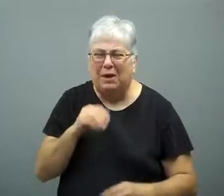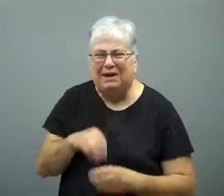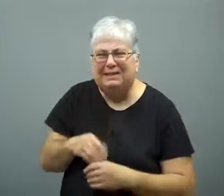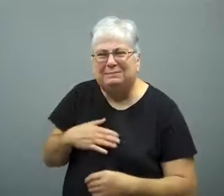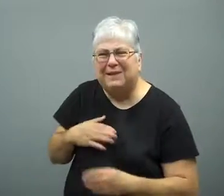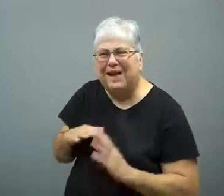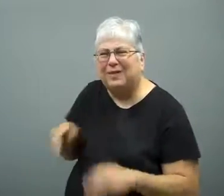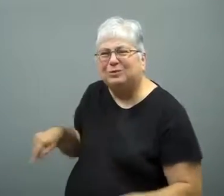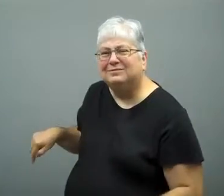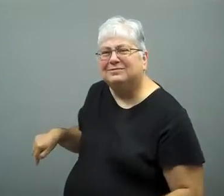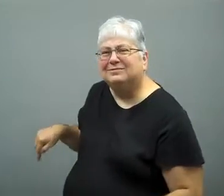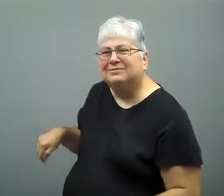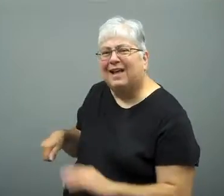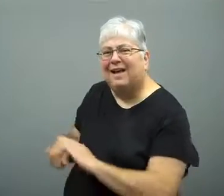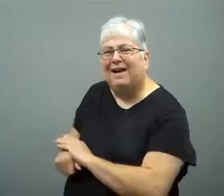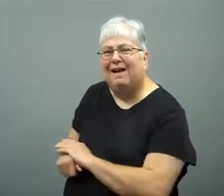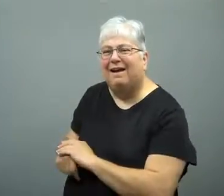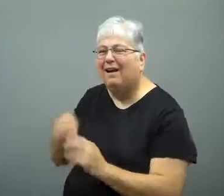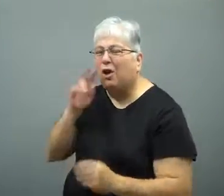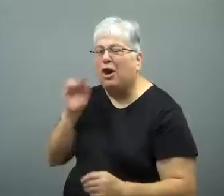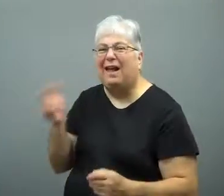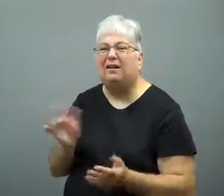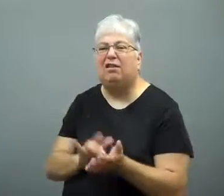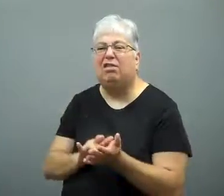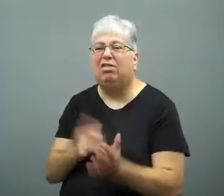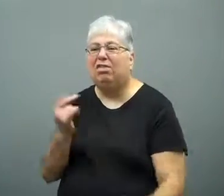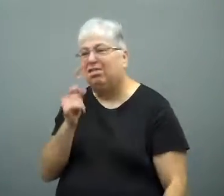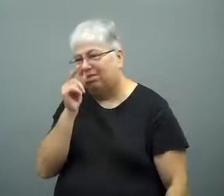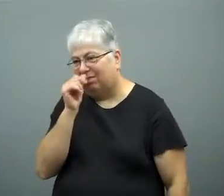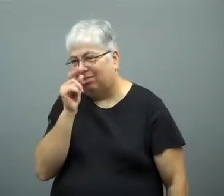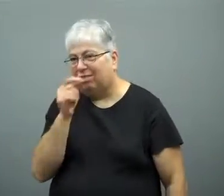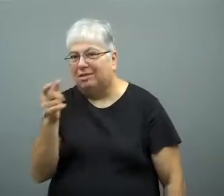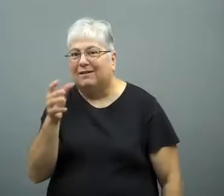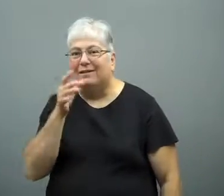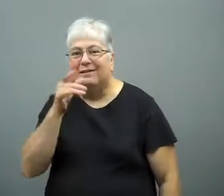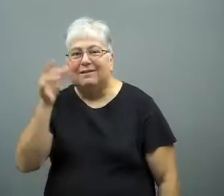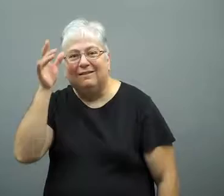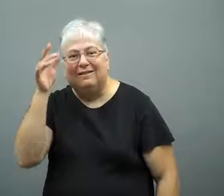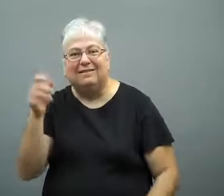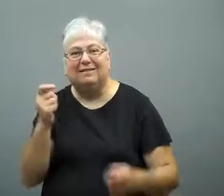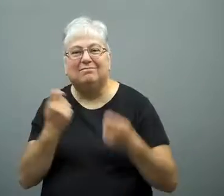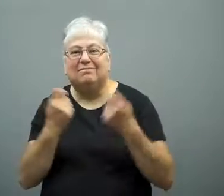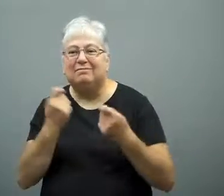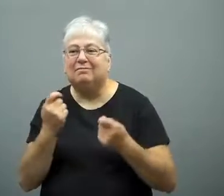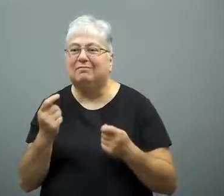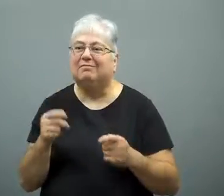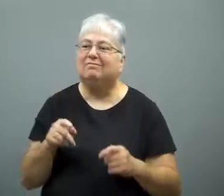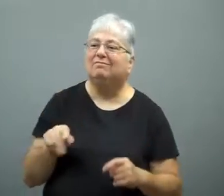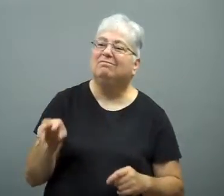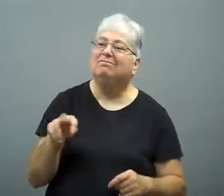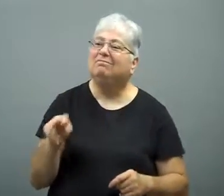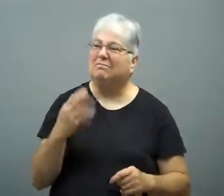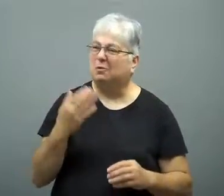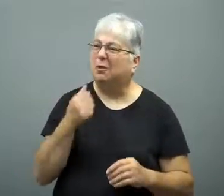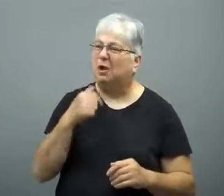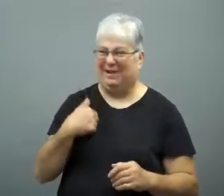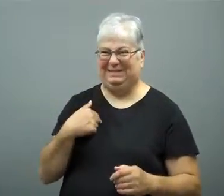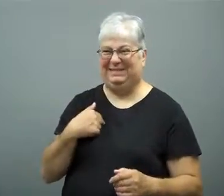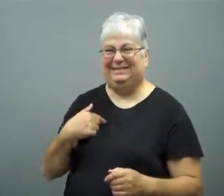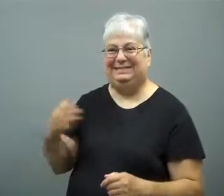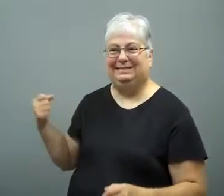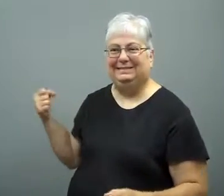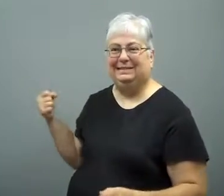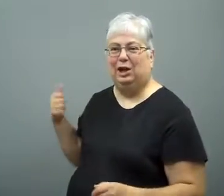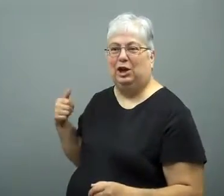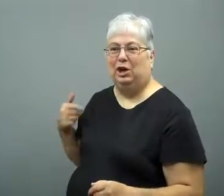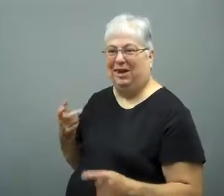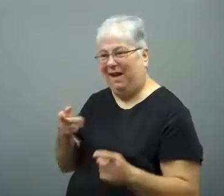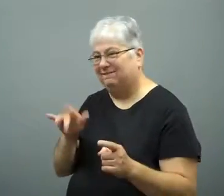All this time, they were hidden in his home.